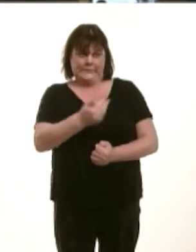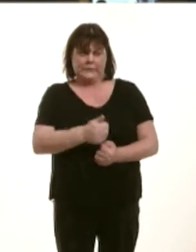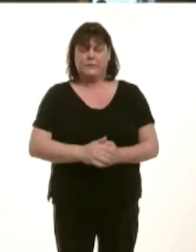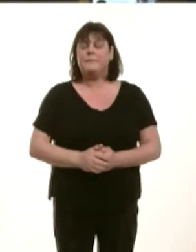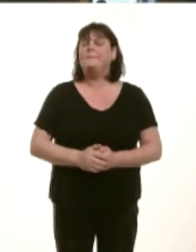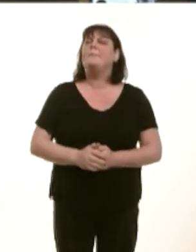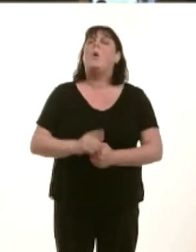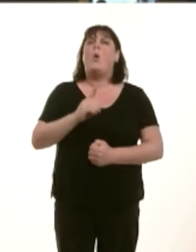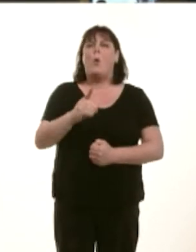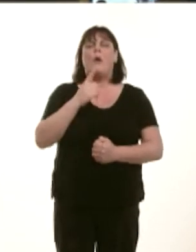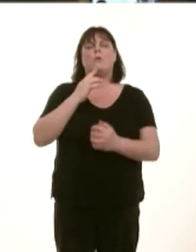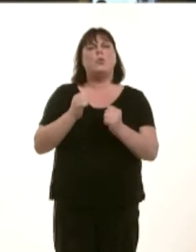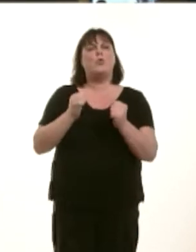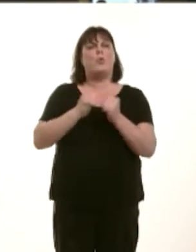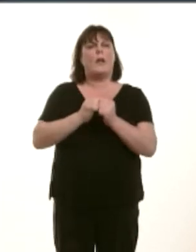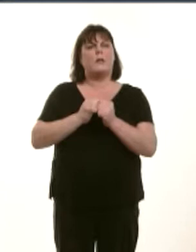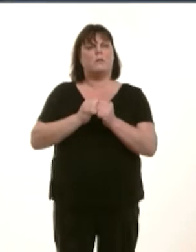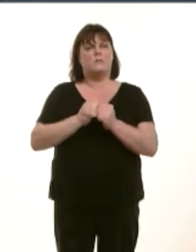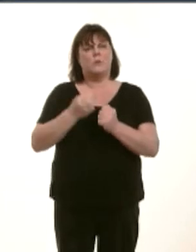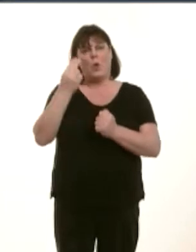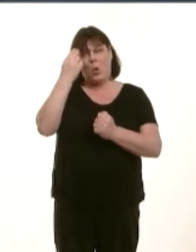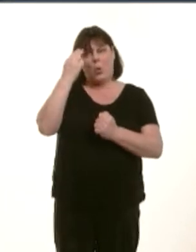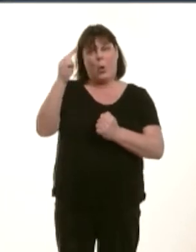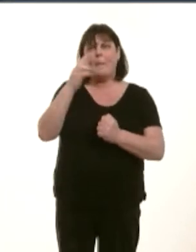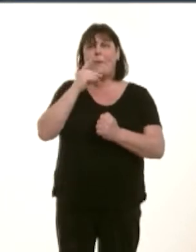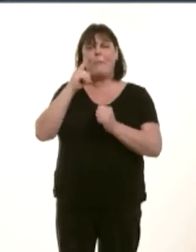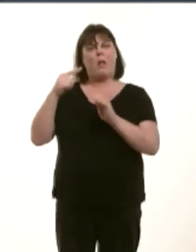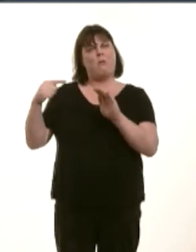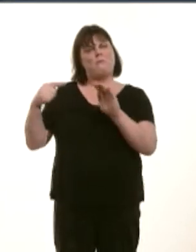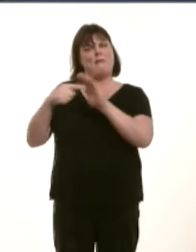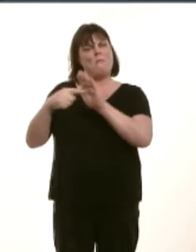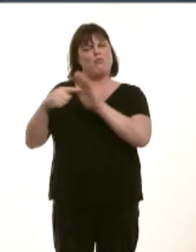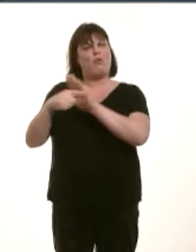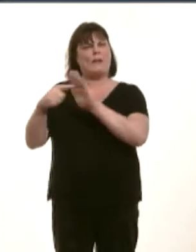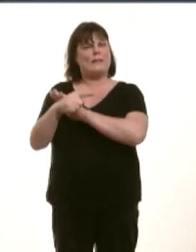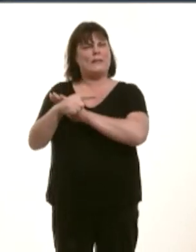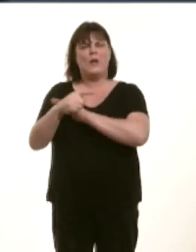calling people ëa gallery of immigrantsí has no part to play in public discourse in